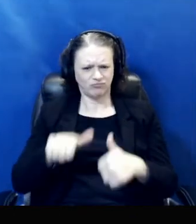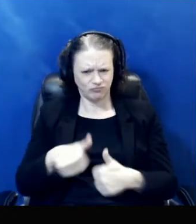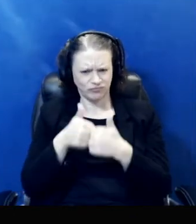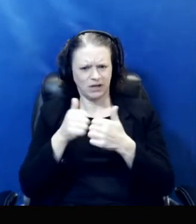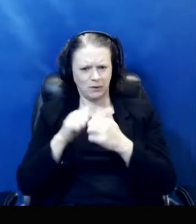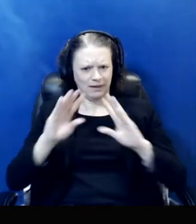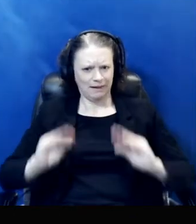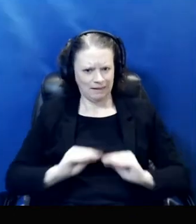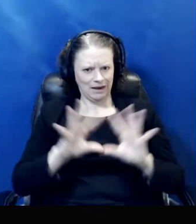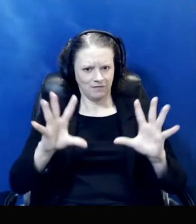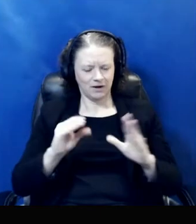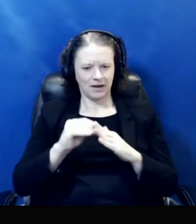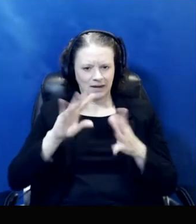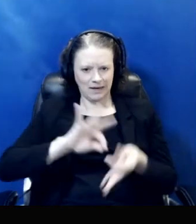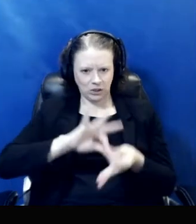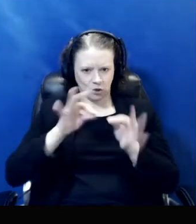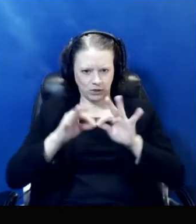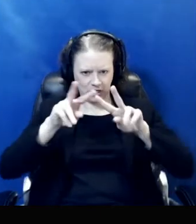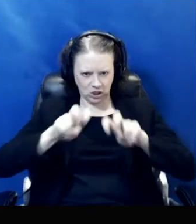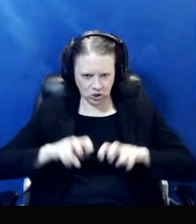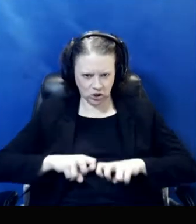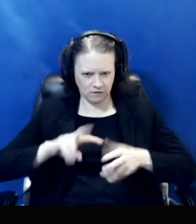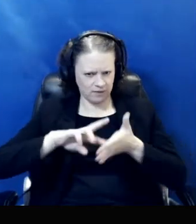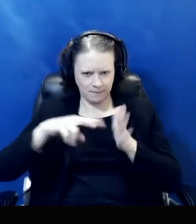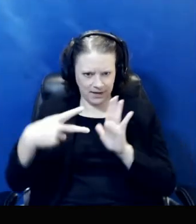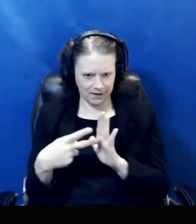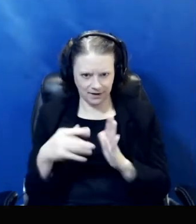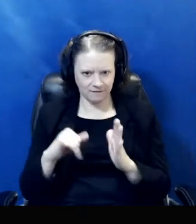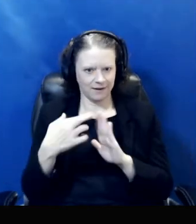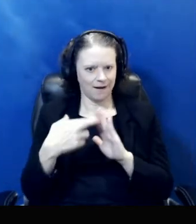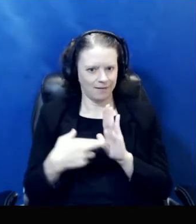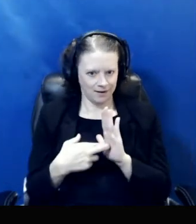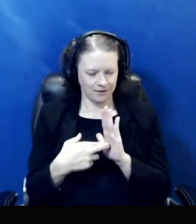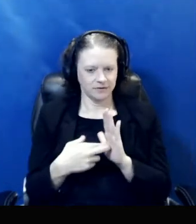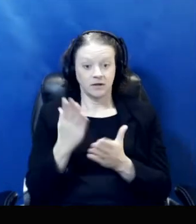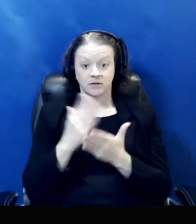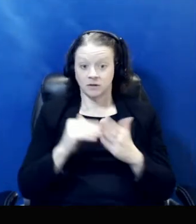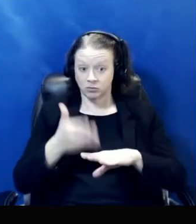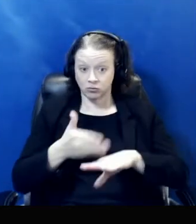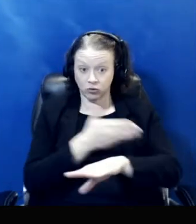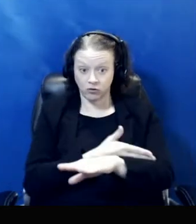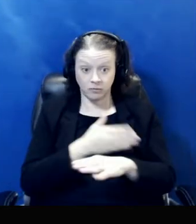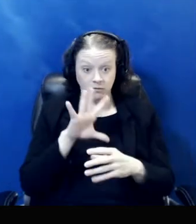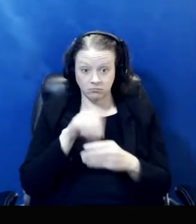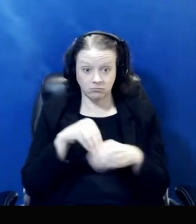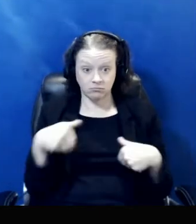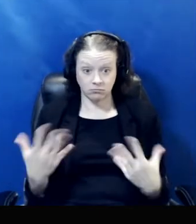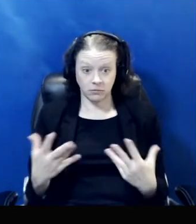and interpretation of the guidelines. Some of the improvements included breaking down complex guidelines